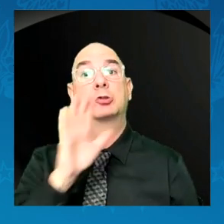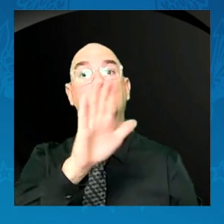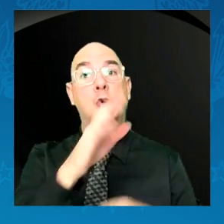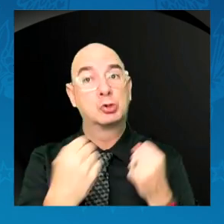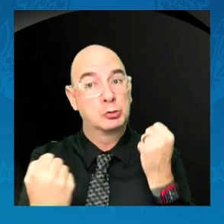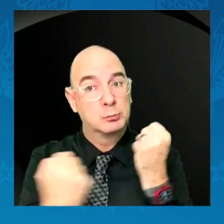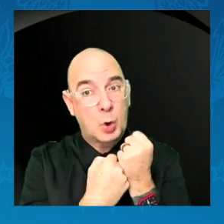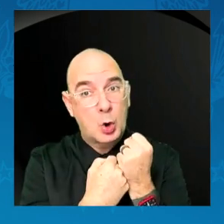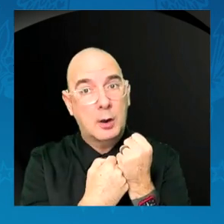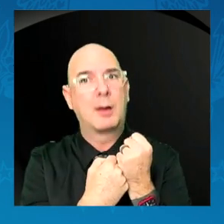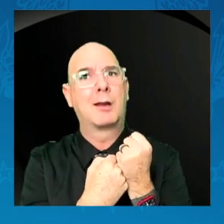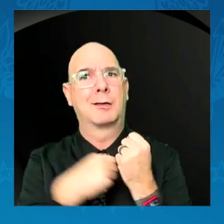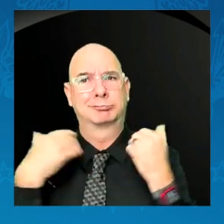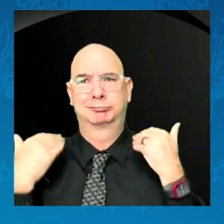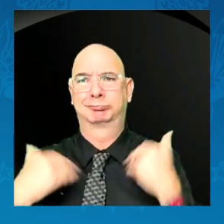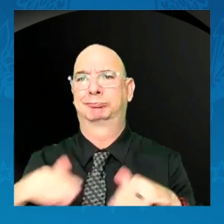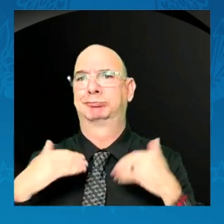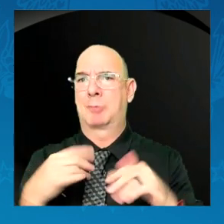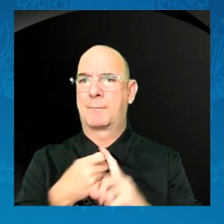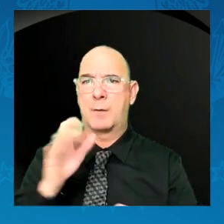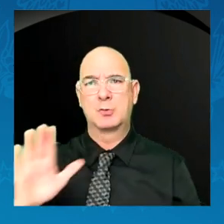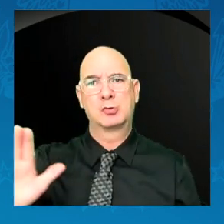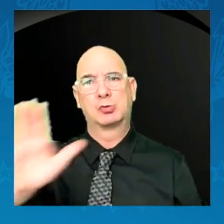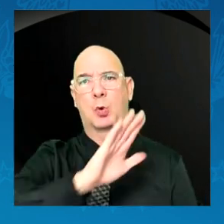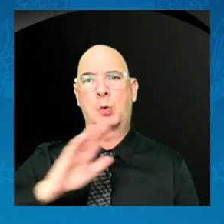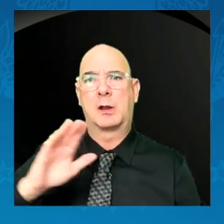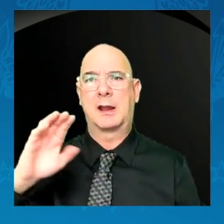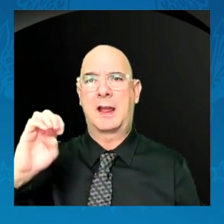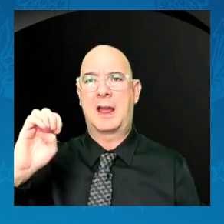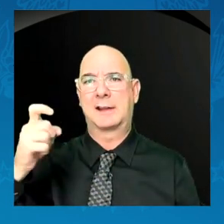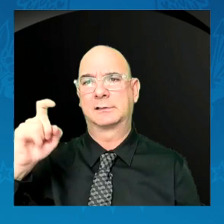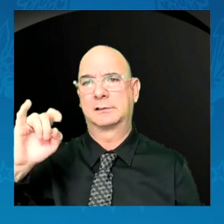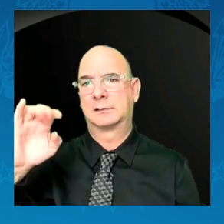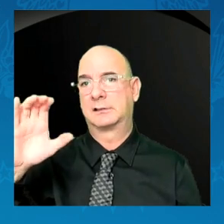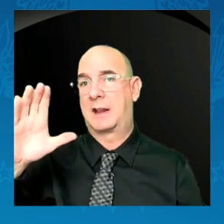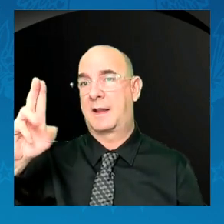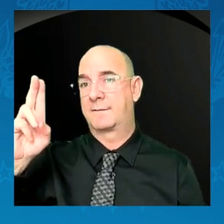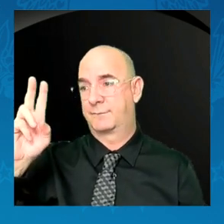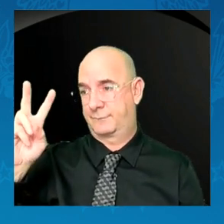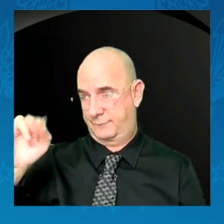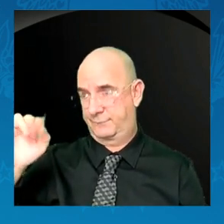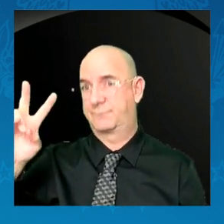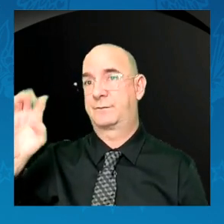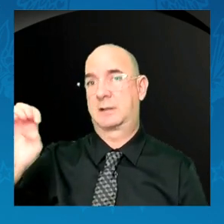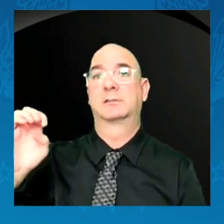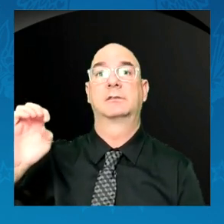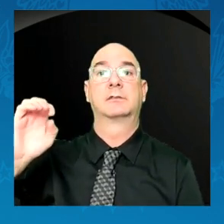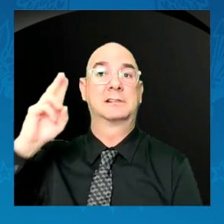Executive Secretary now Chirag Parikh and his team. I also want to publicly acknowledge